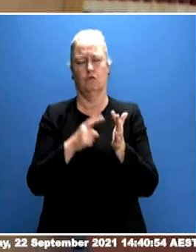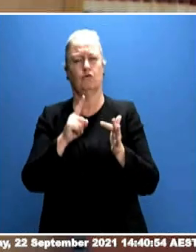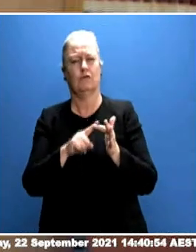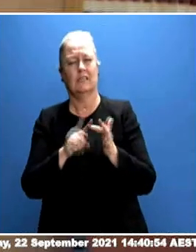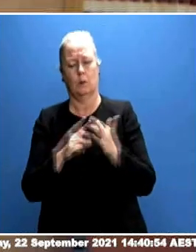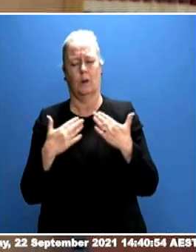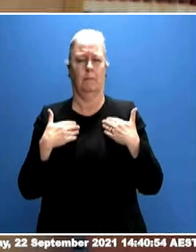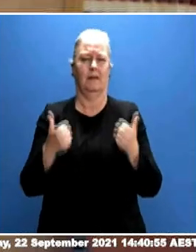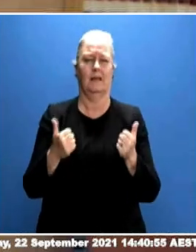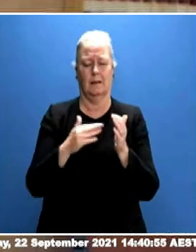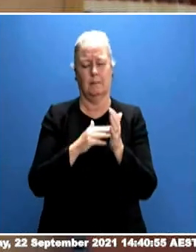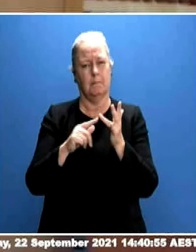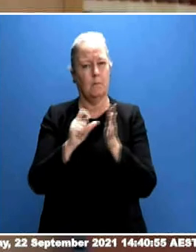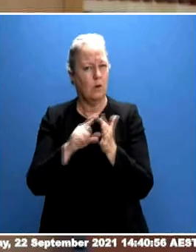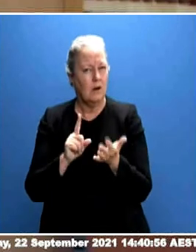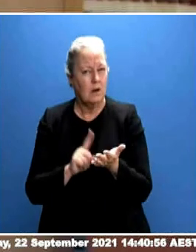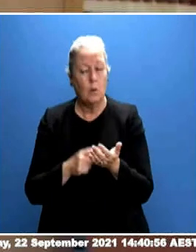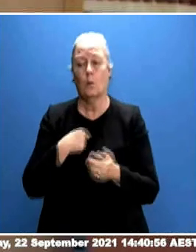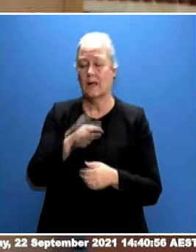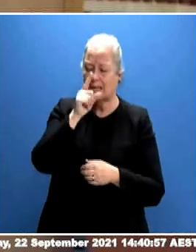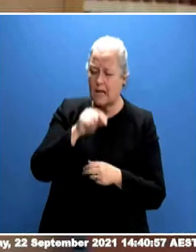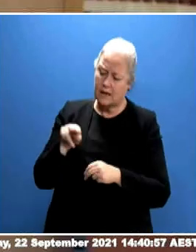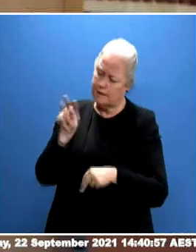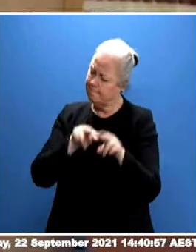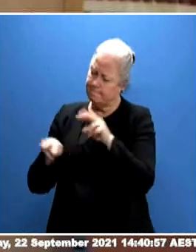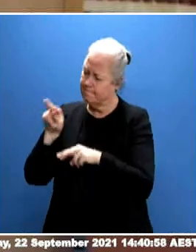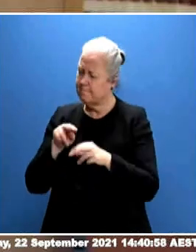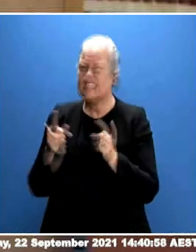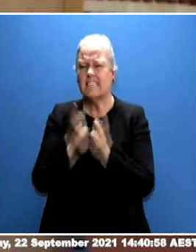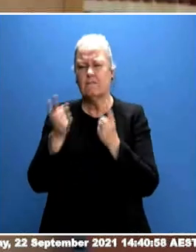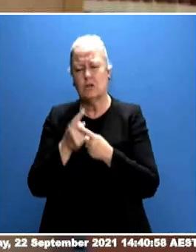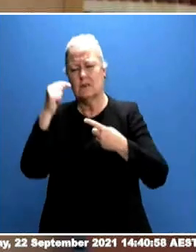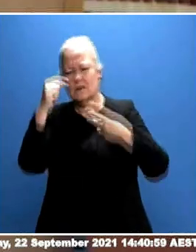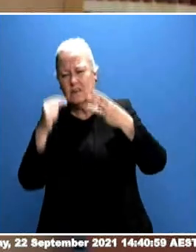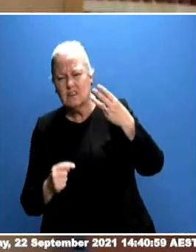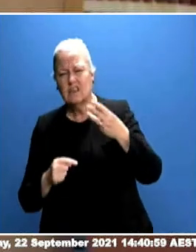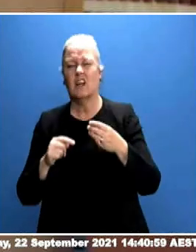us to screen for a range of those issues on intake, and we also do that on